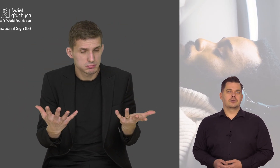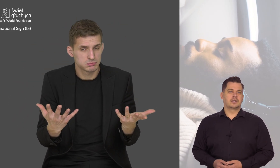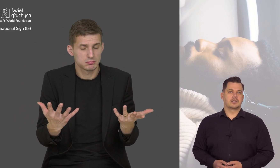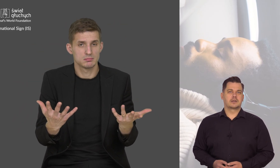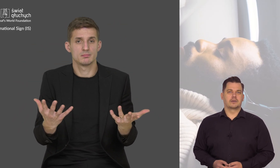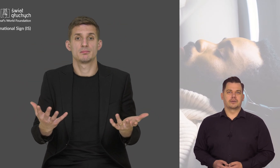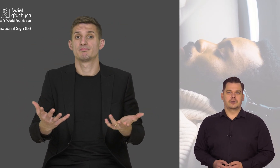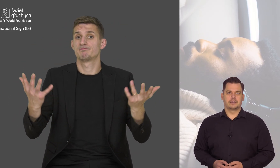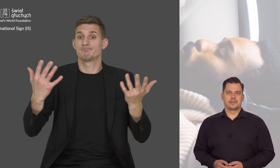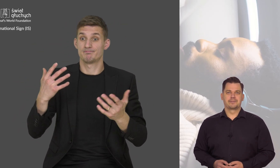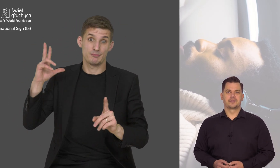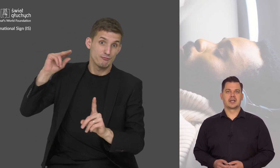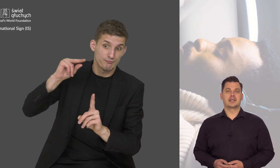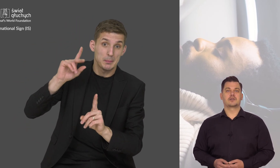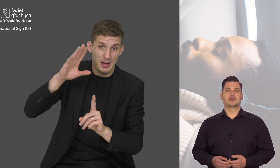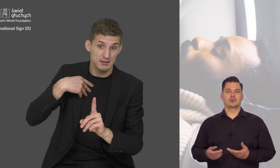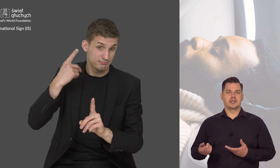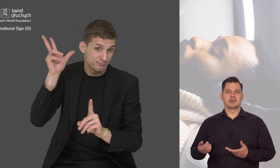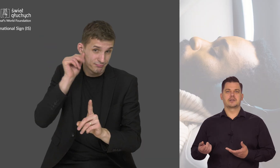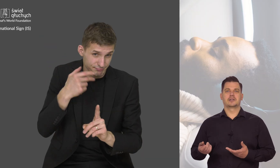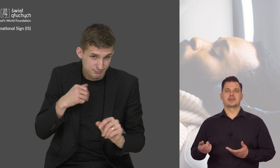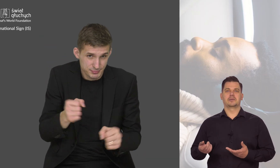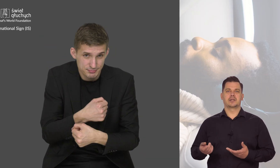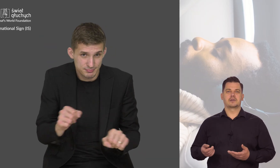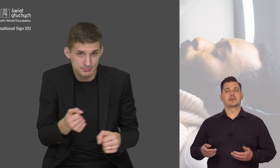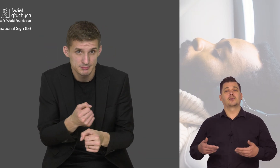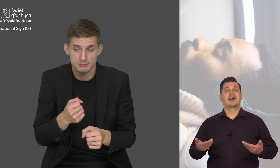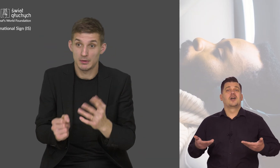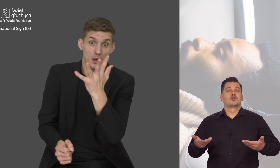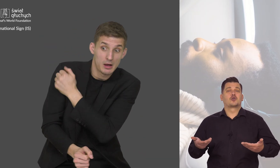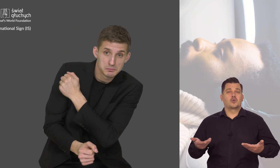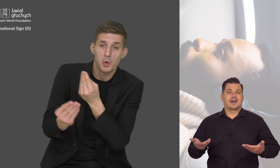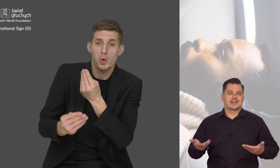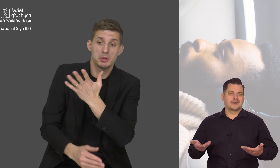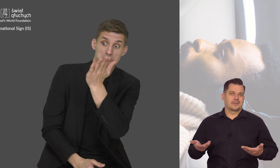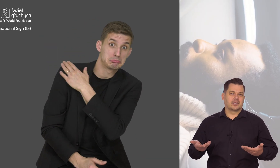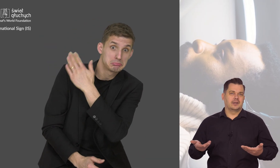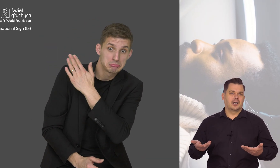A sudden shove or touch can be terrifying and is certainly uncomfortable.